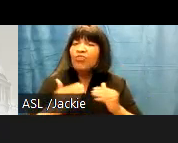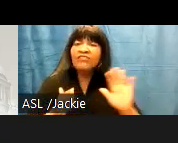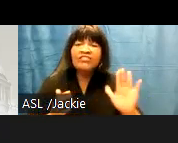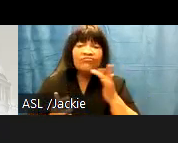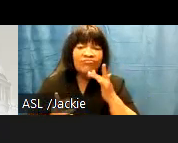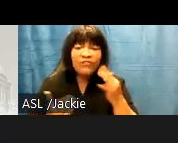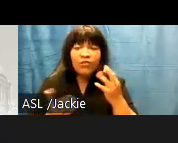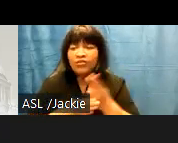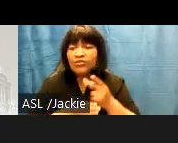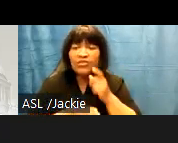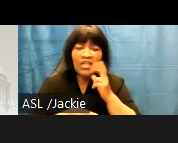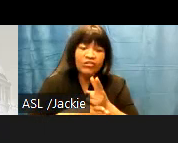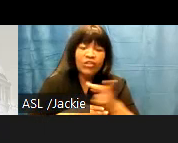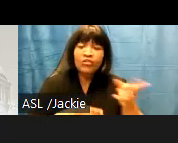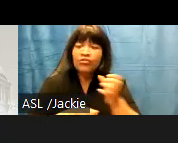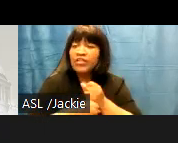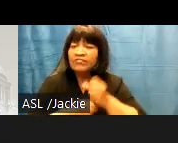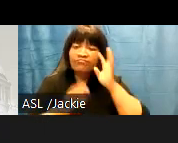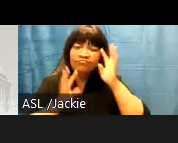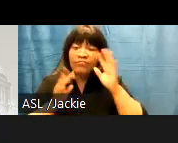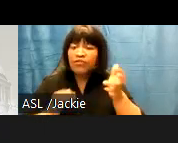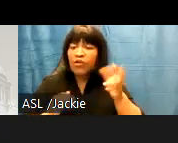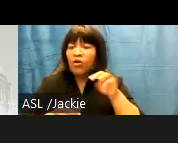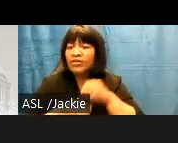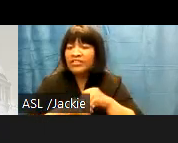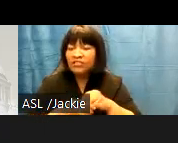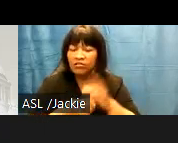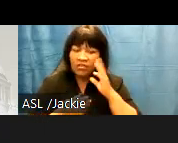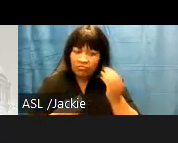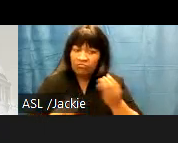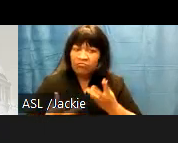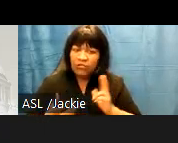You are welcome to create your own internal process and report to us, per statute.